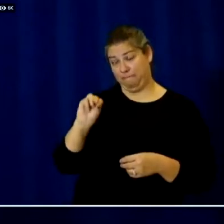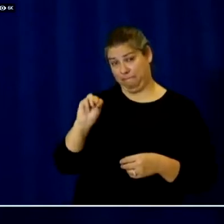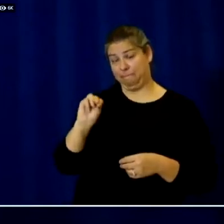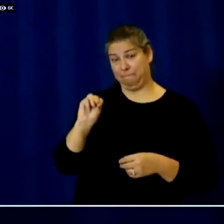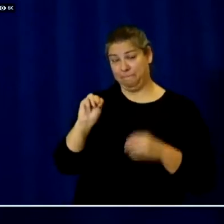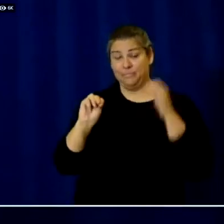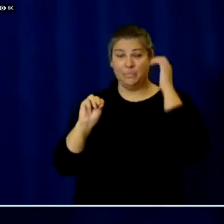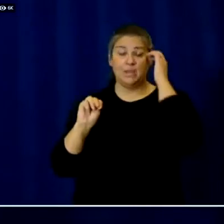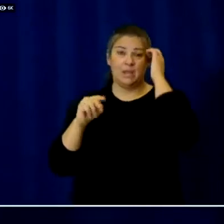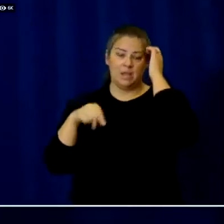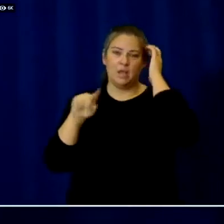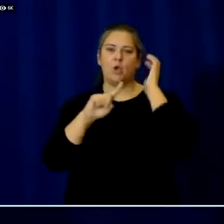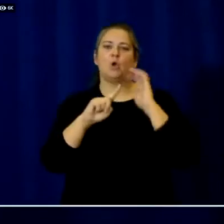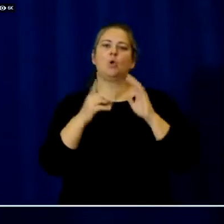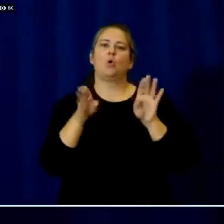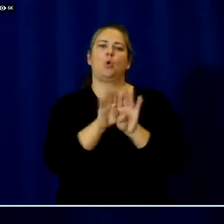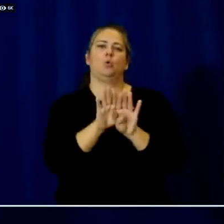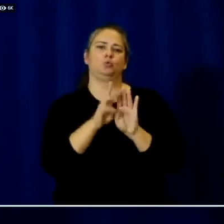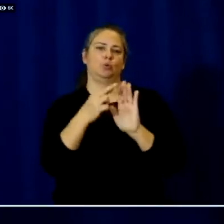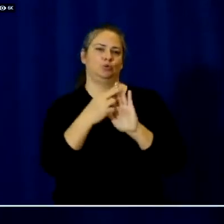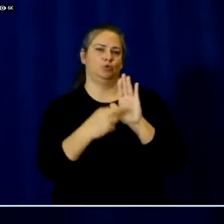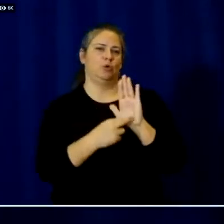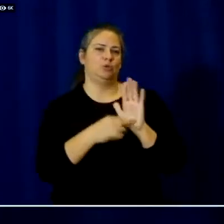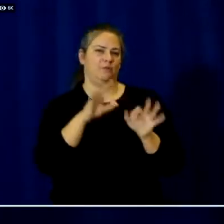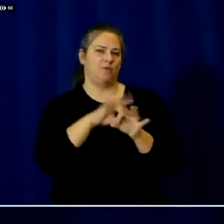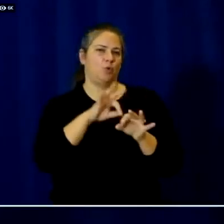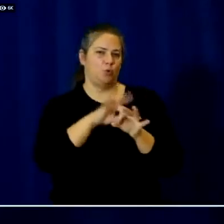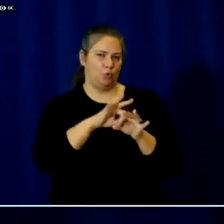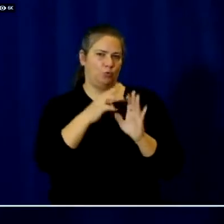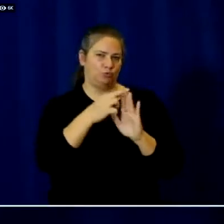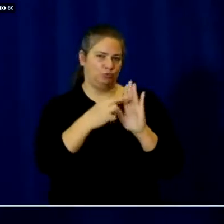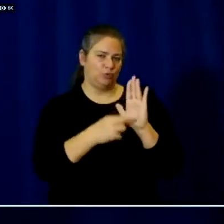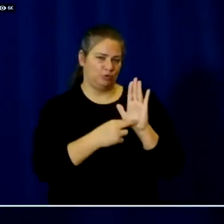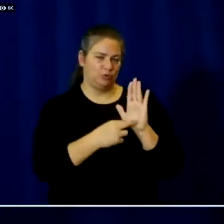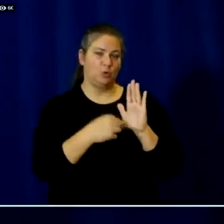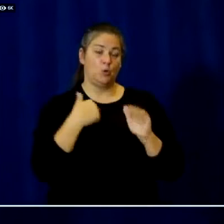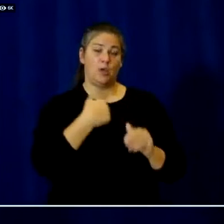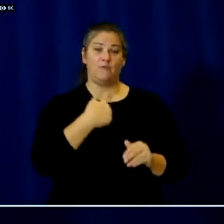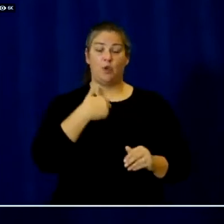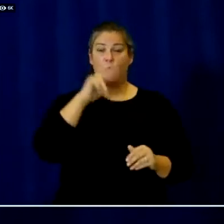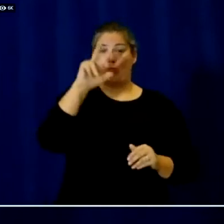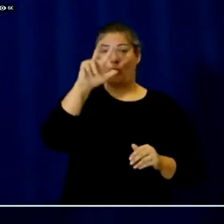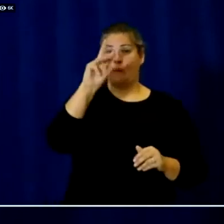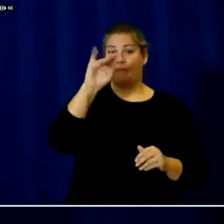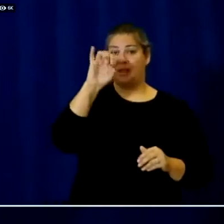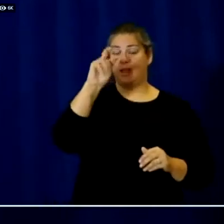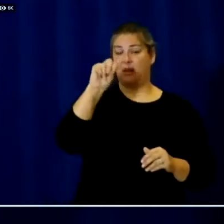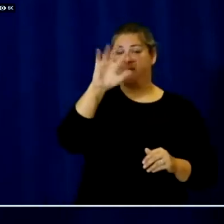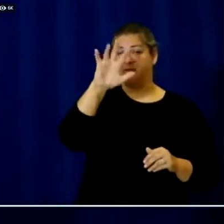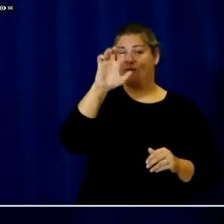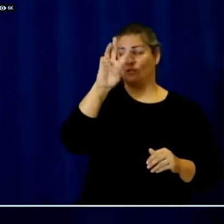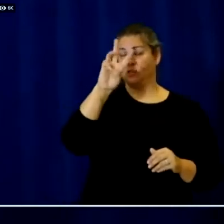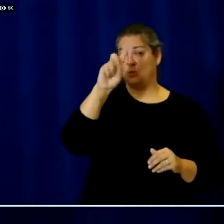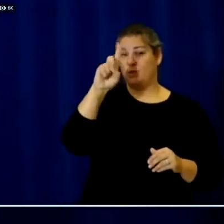closed voter registration for this election. We were at 3,561,000 and 28